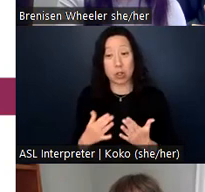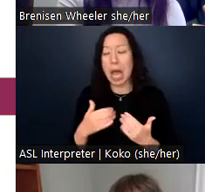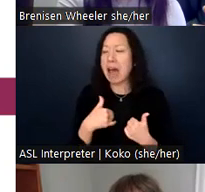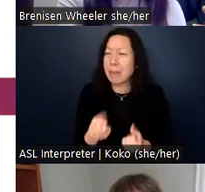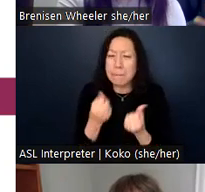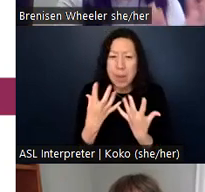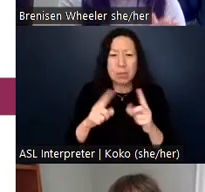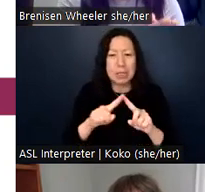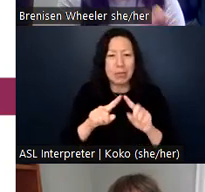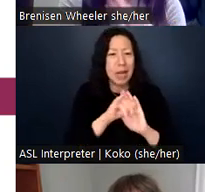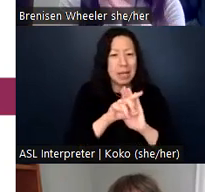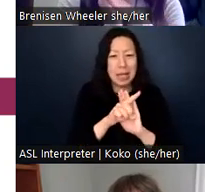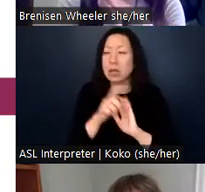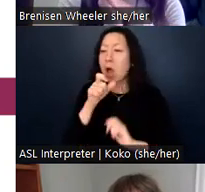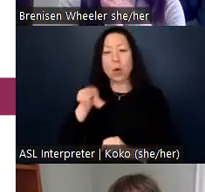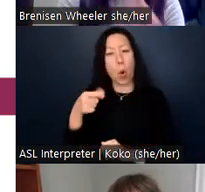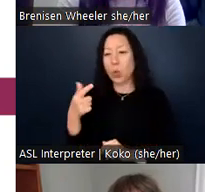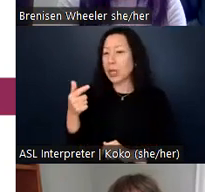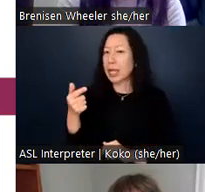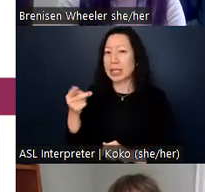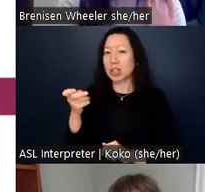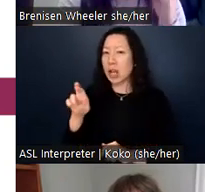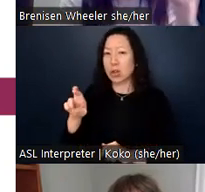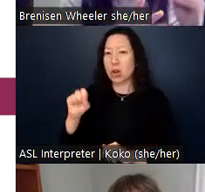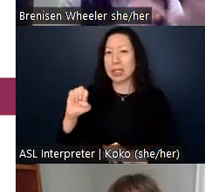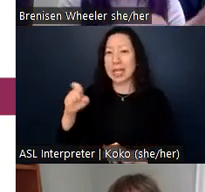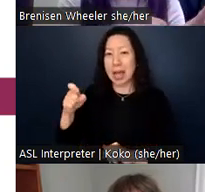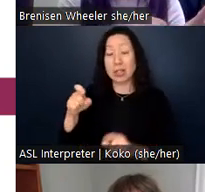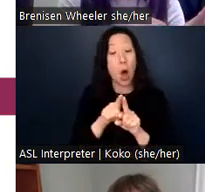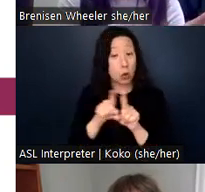13:00:09 Right. So one of these includes ethnicity. 13:00:13 So on the chart on the left. you